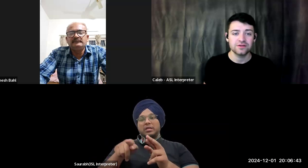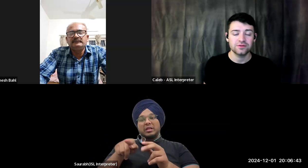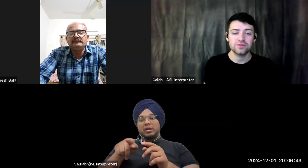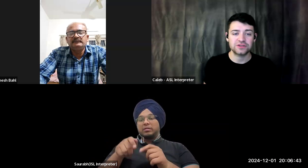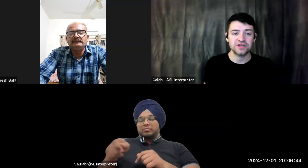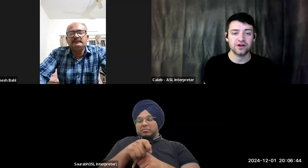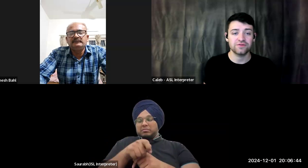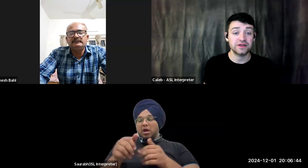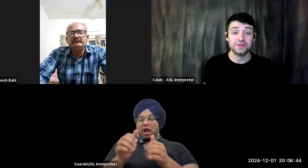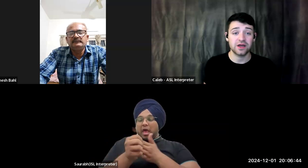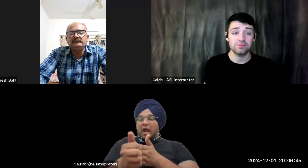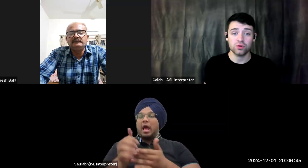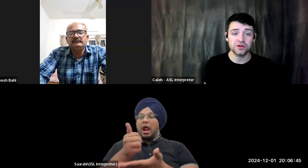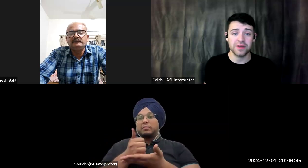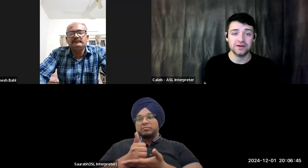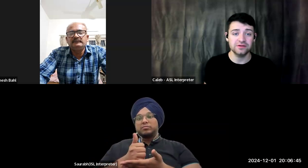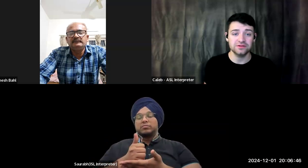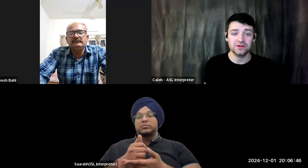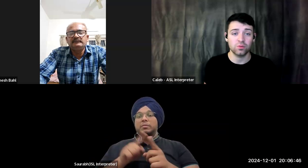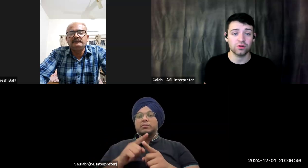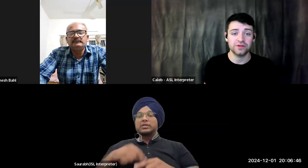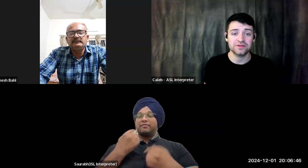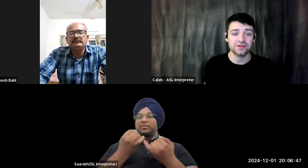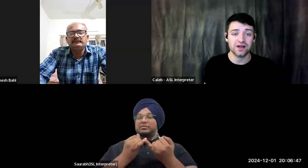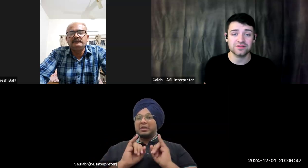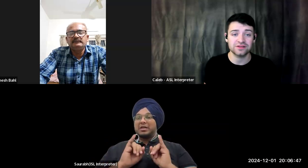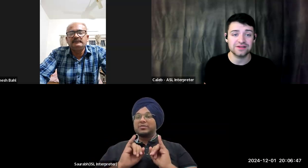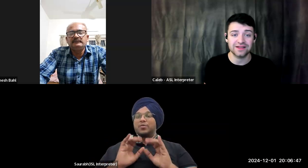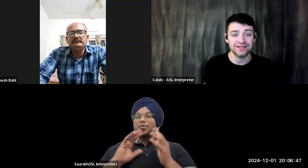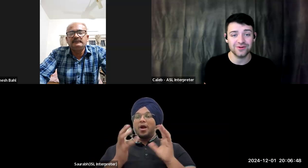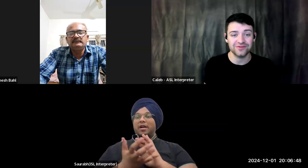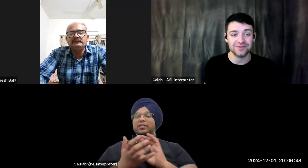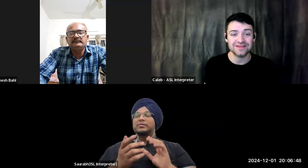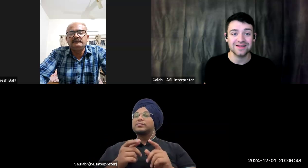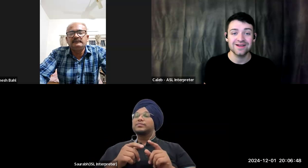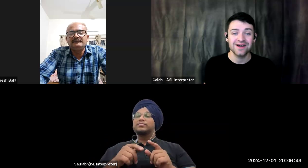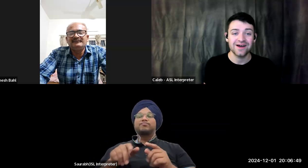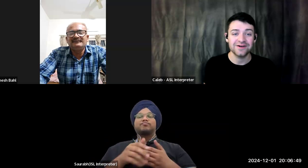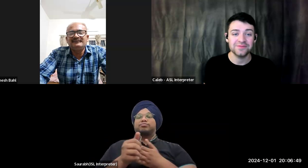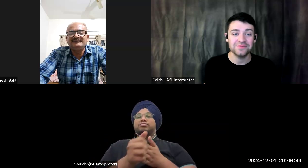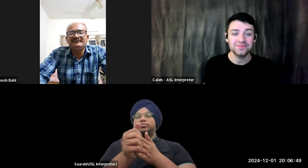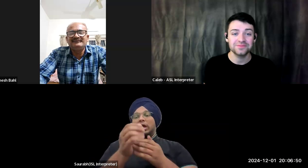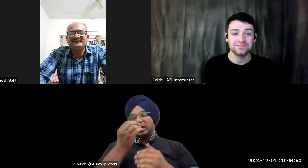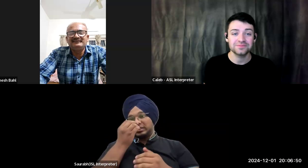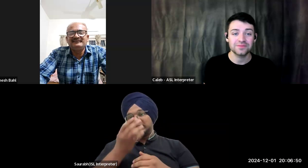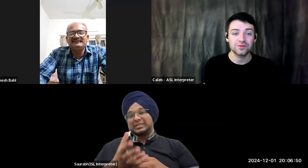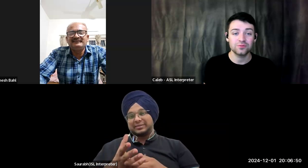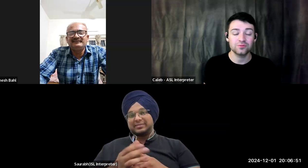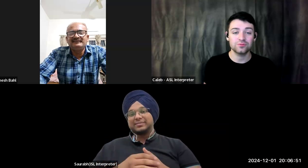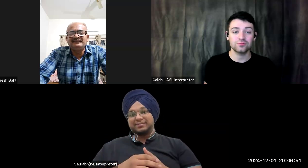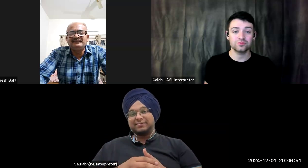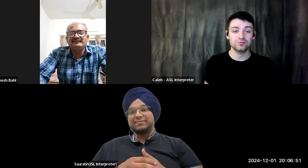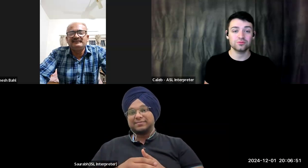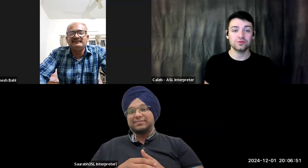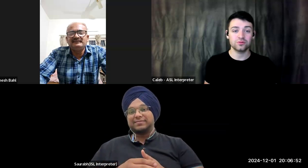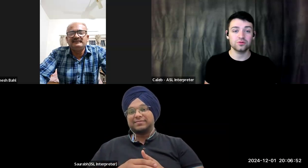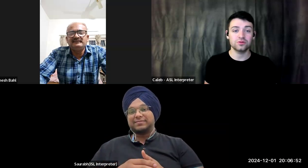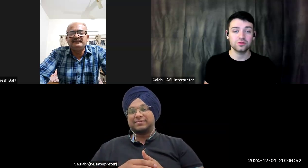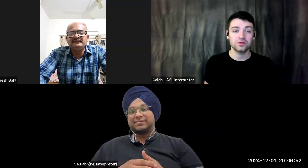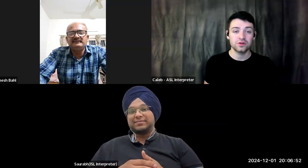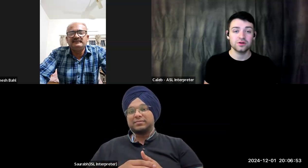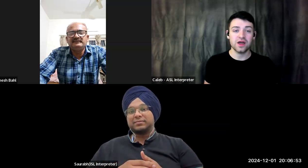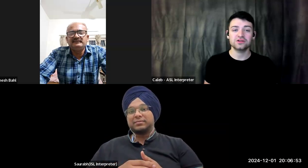especially in our fight to become more independent in a world that's constantly taking that away from us.